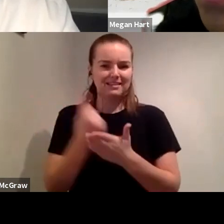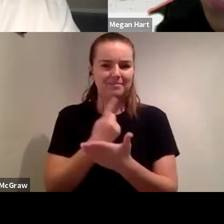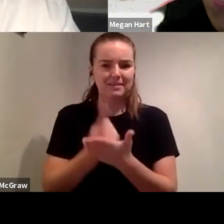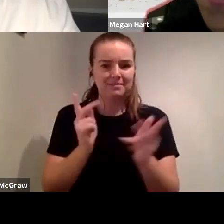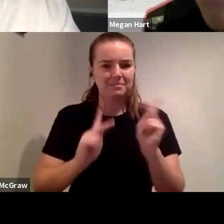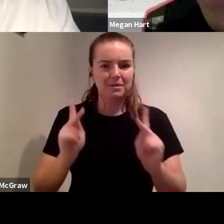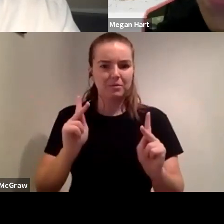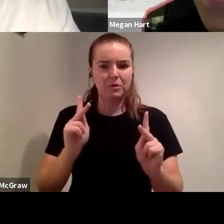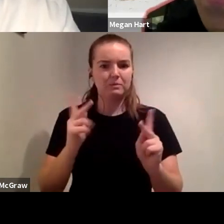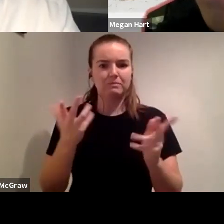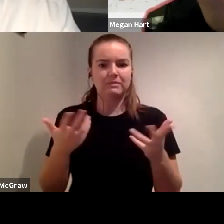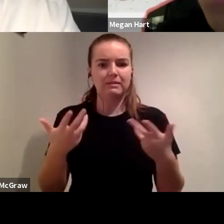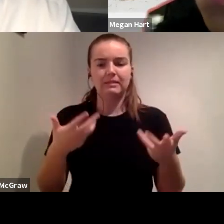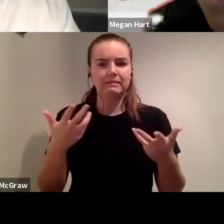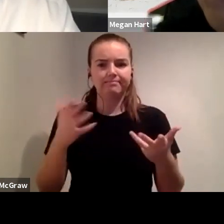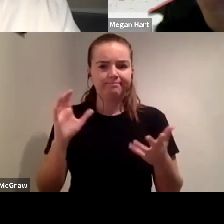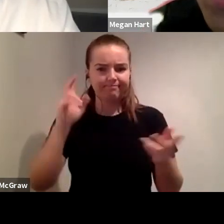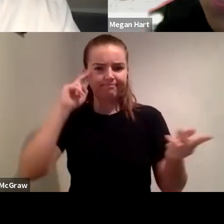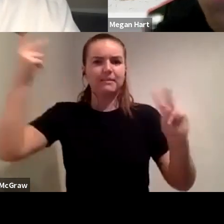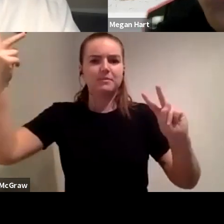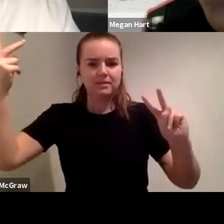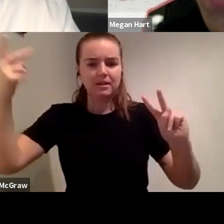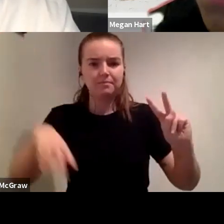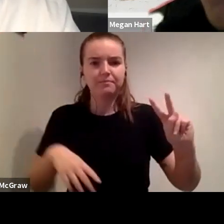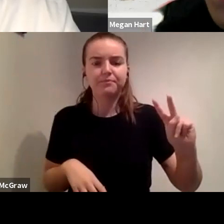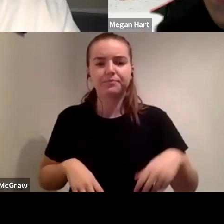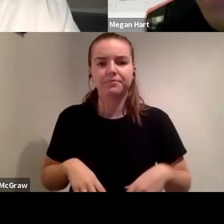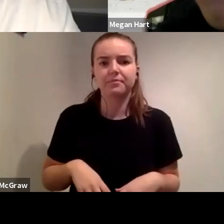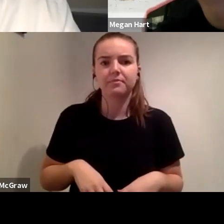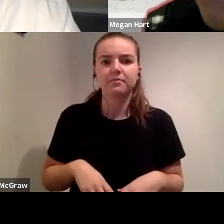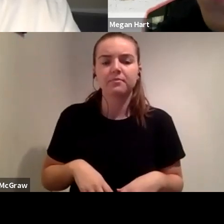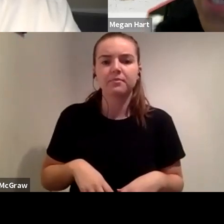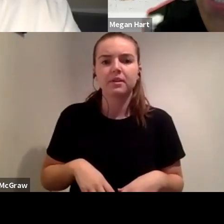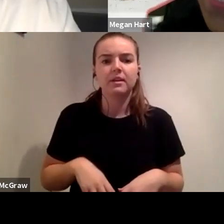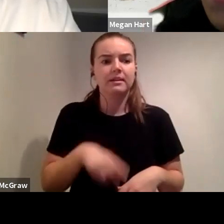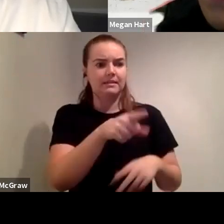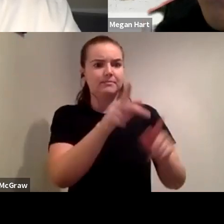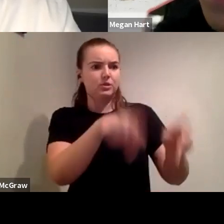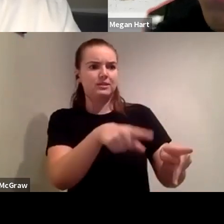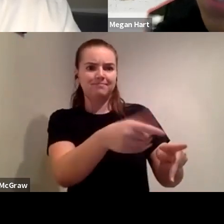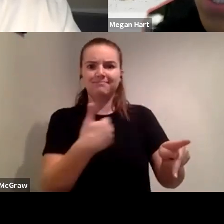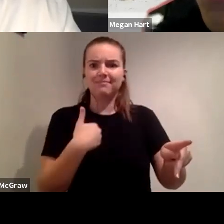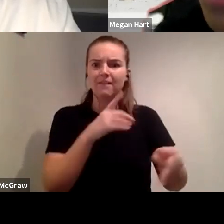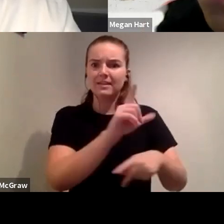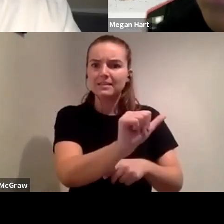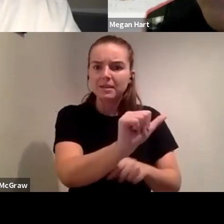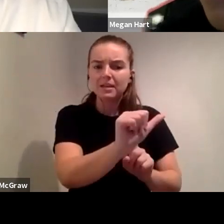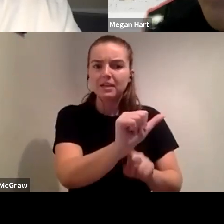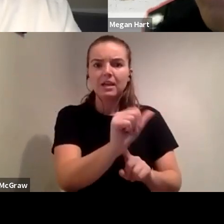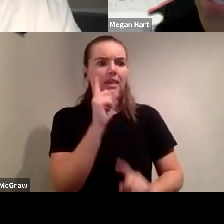Employers need to keep that in mind as well.